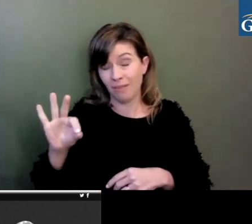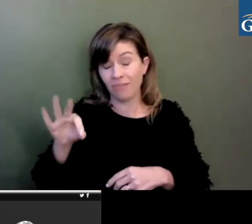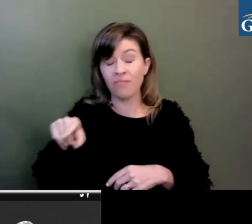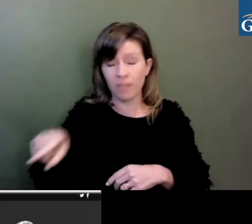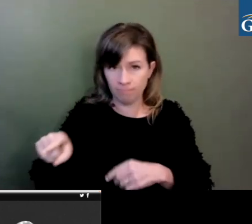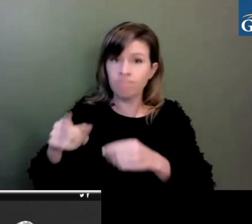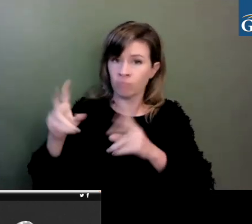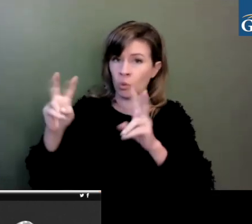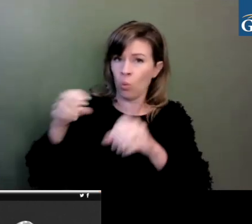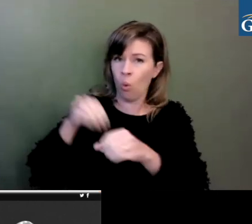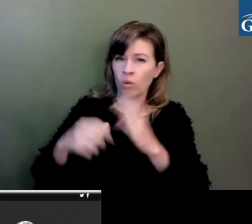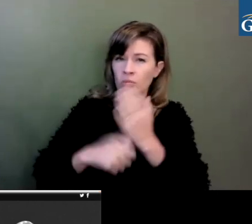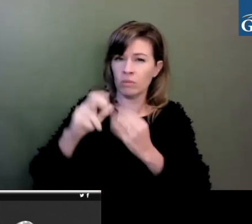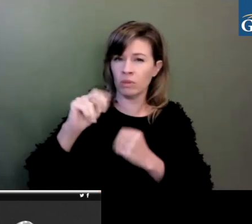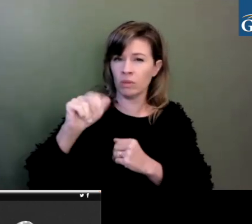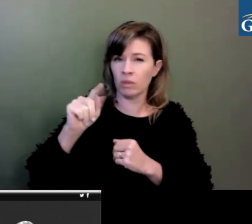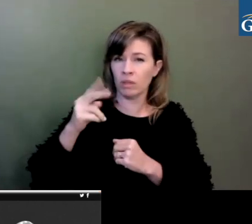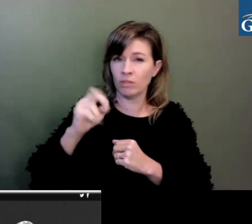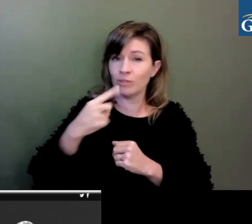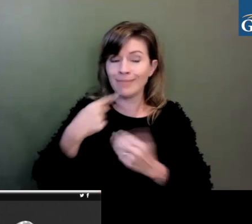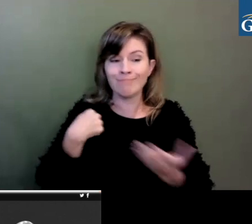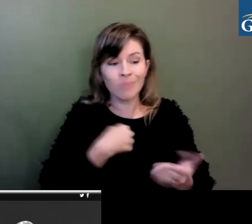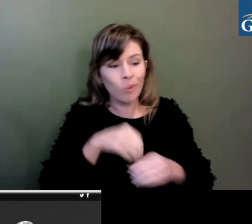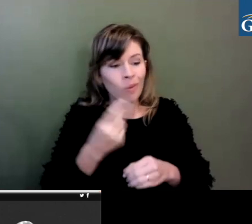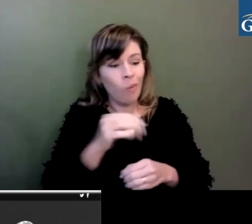, was quoted in Nature, saying , we're in one of those